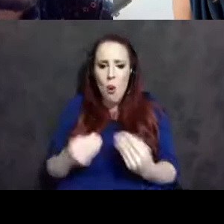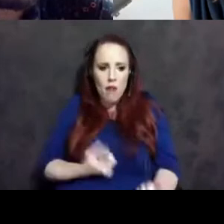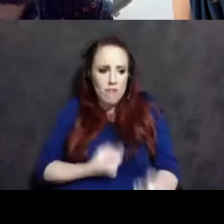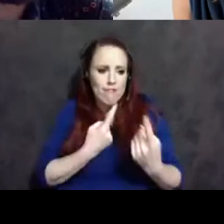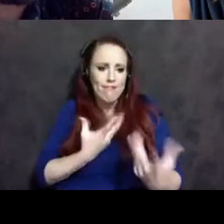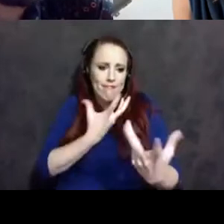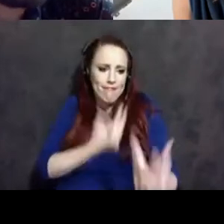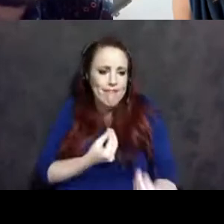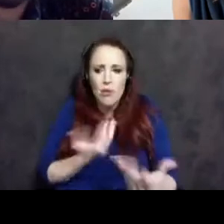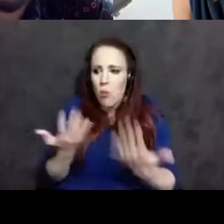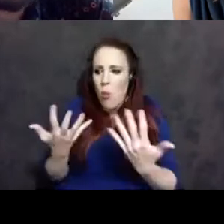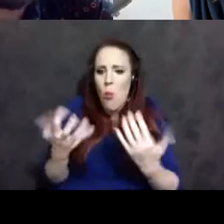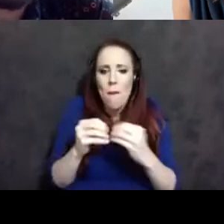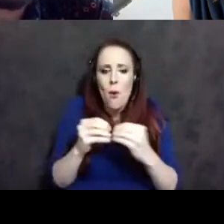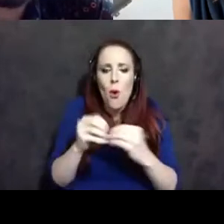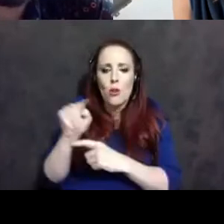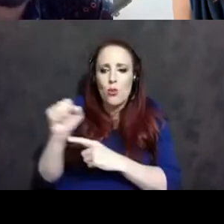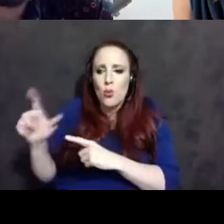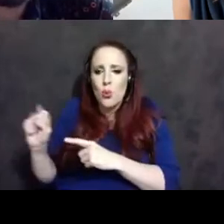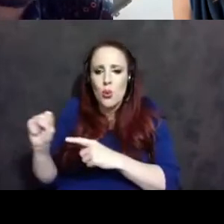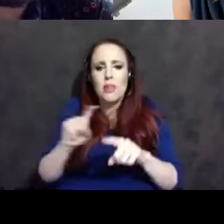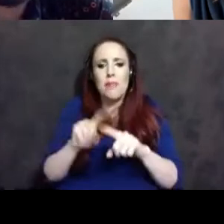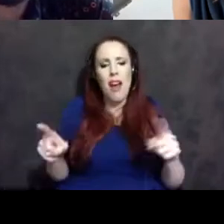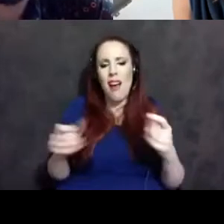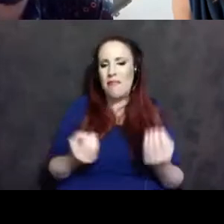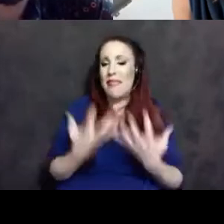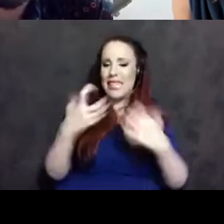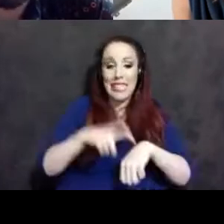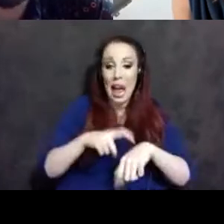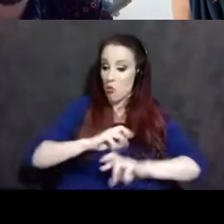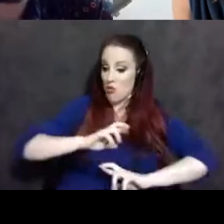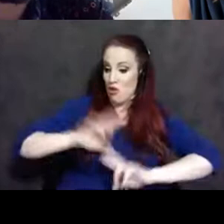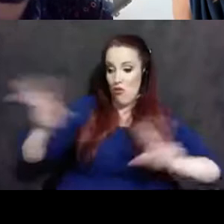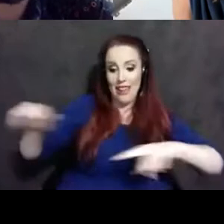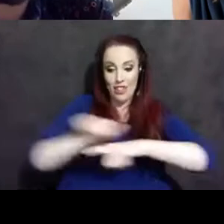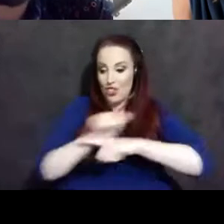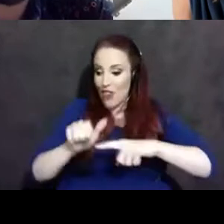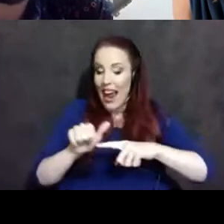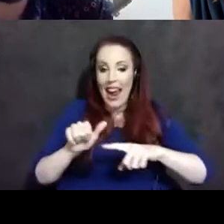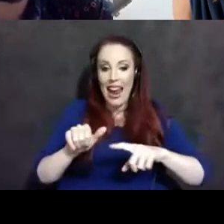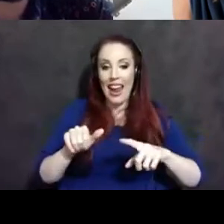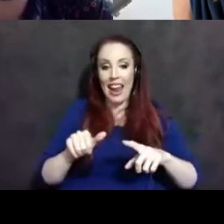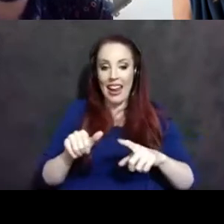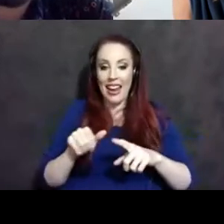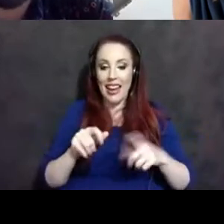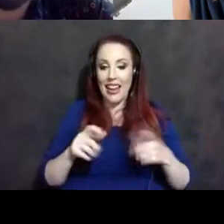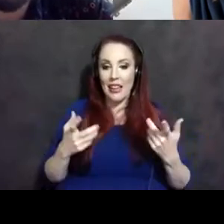And a lot of the time we were ready to do the training and receiving silence or the